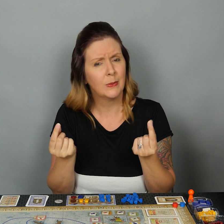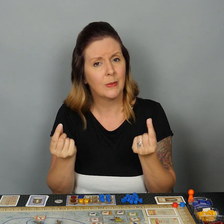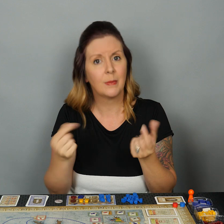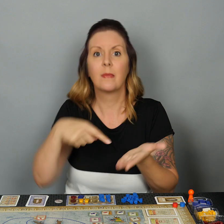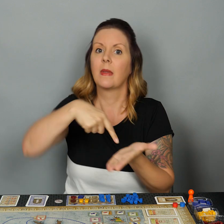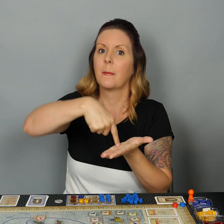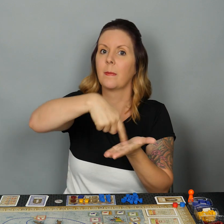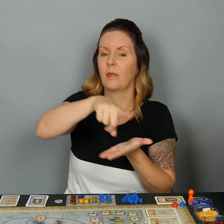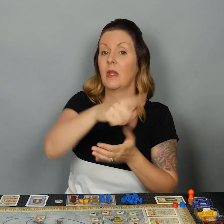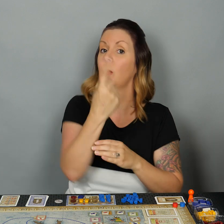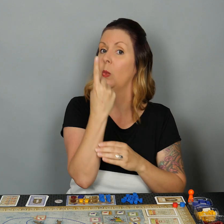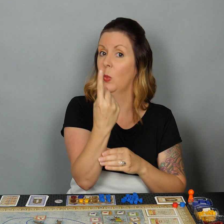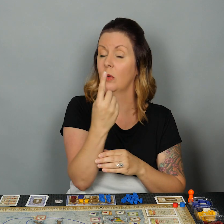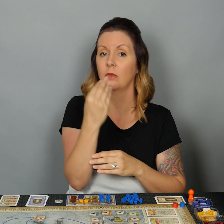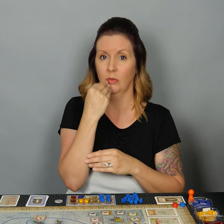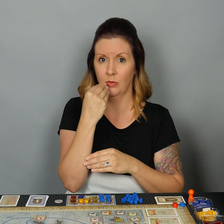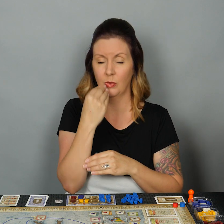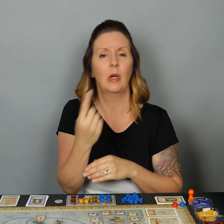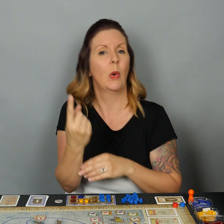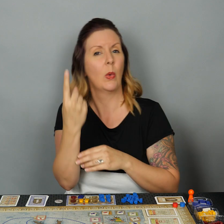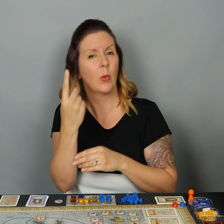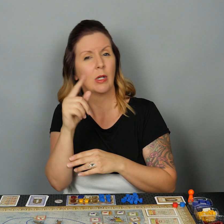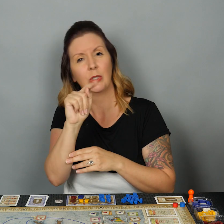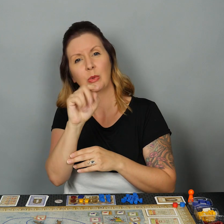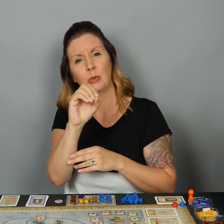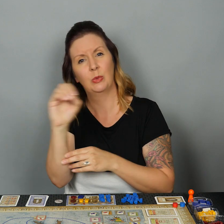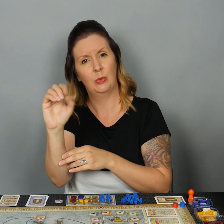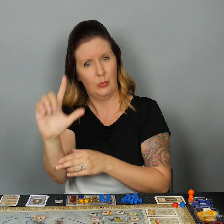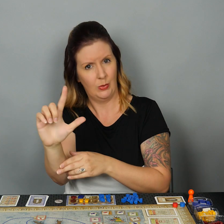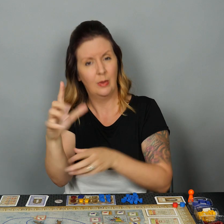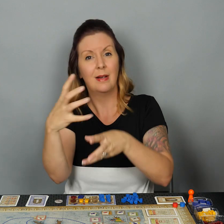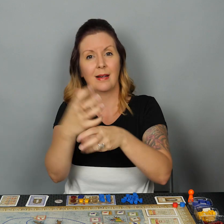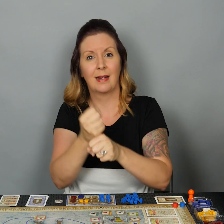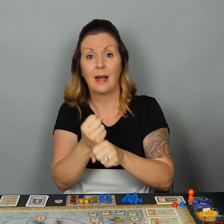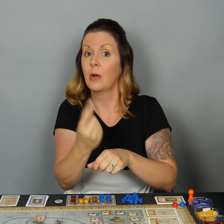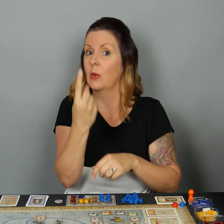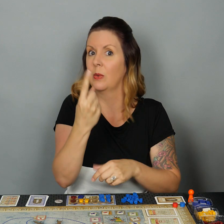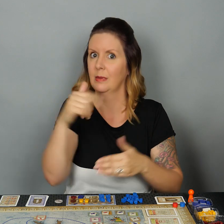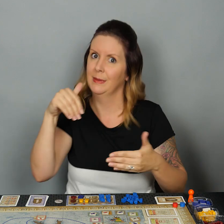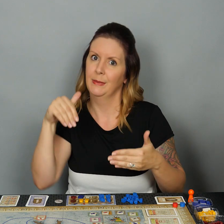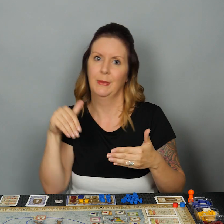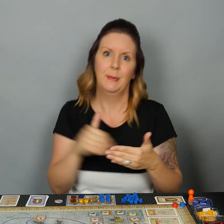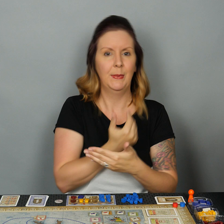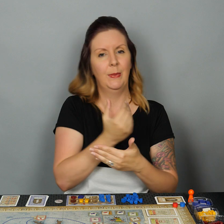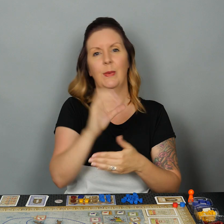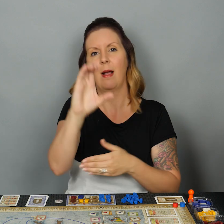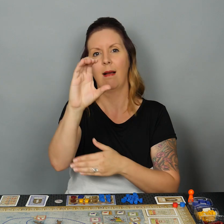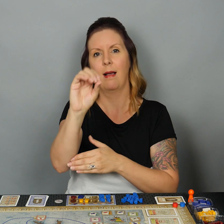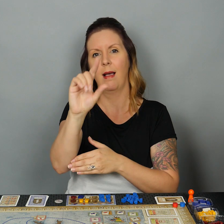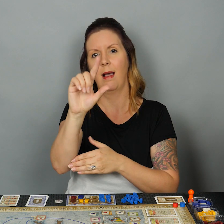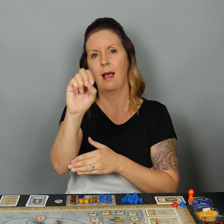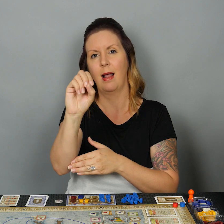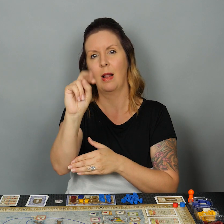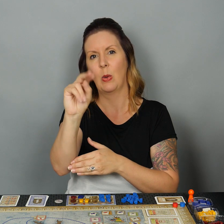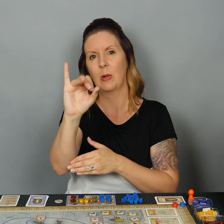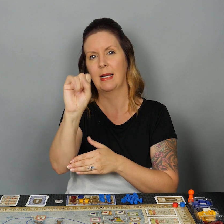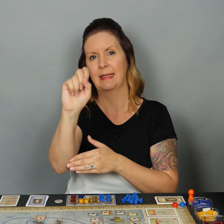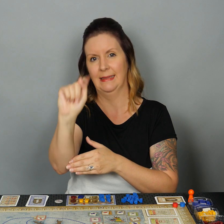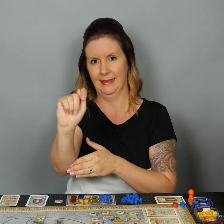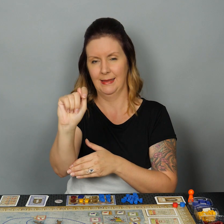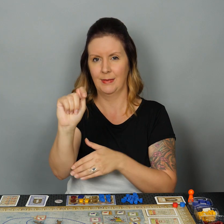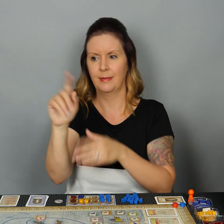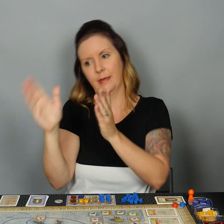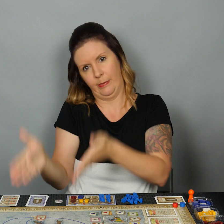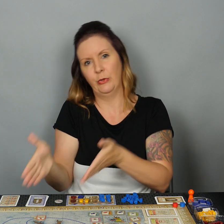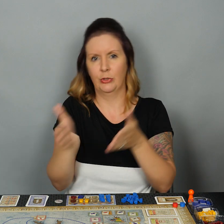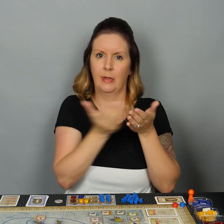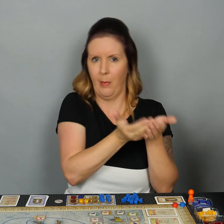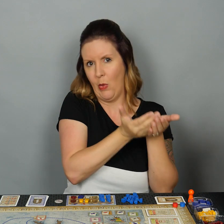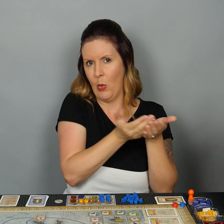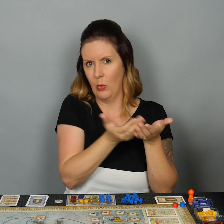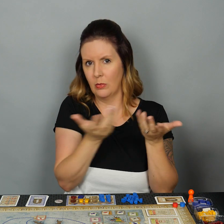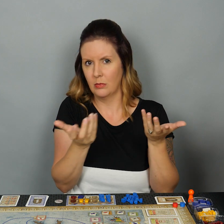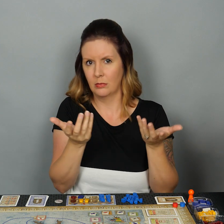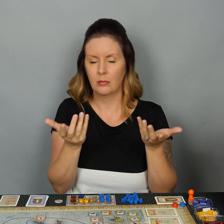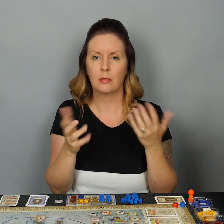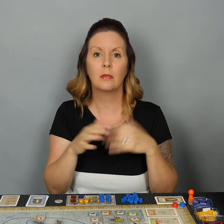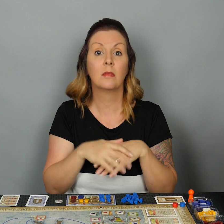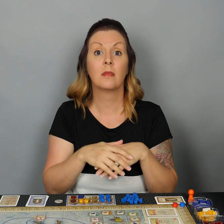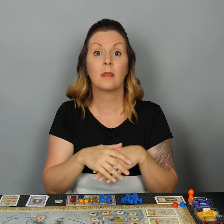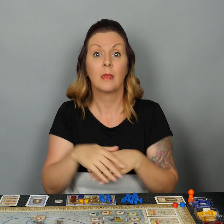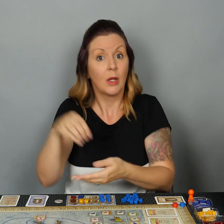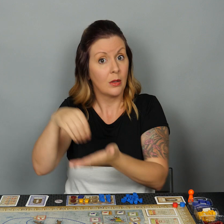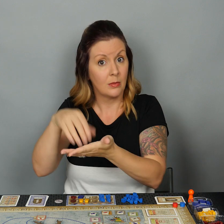You can also pay 1 food and 1 tool to get a new colonist (a person or boat).